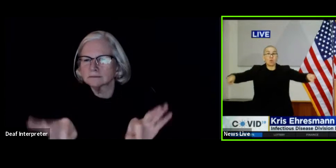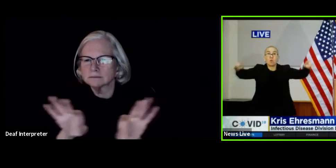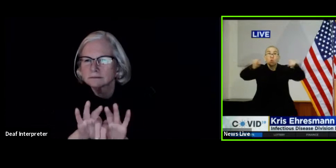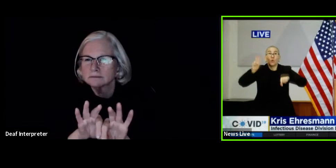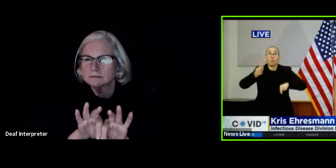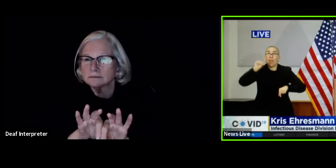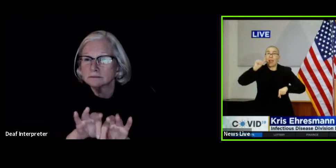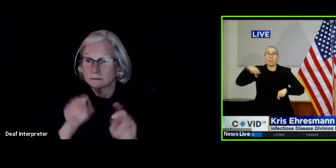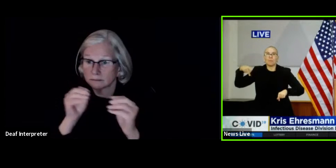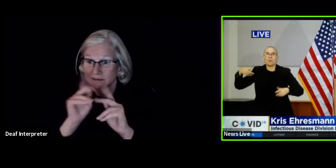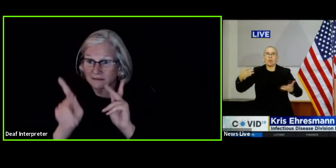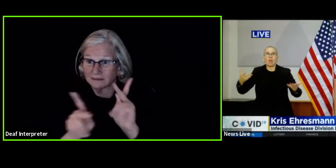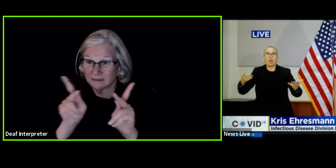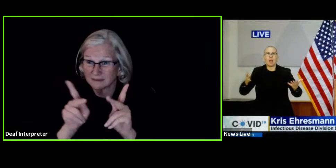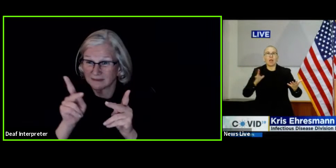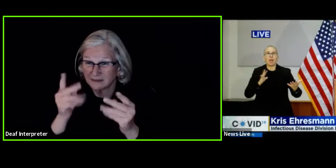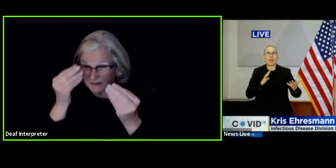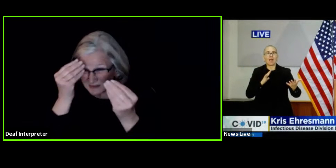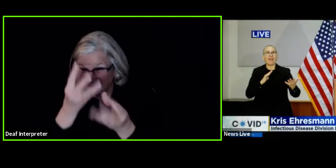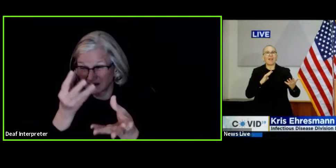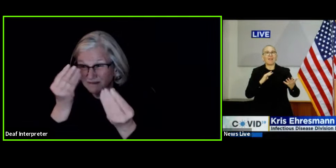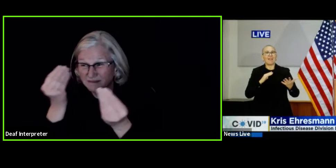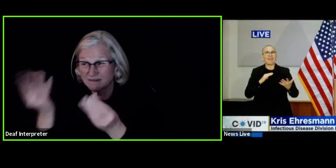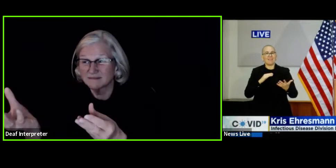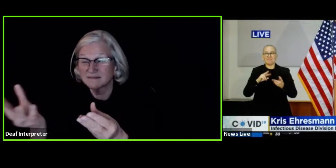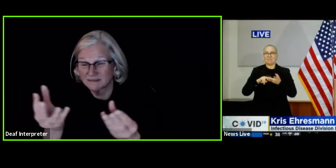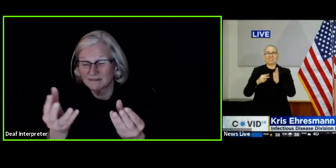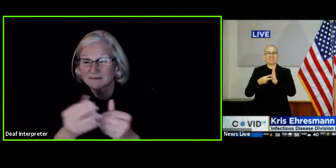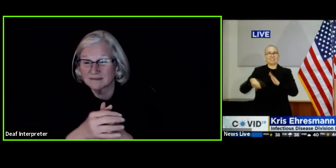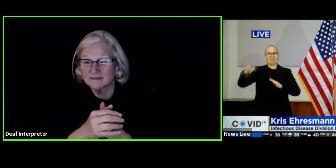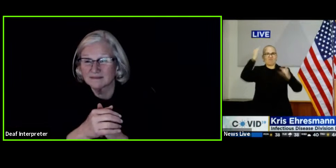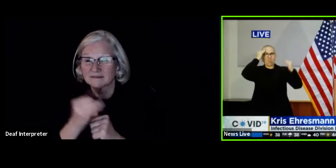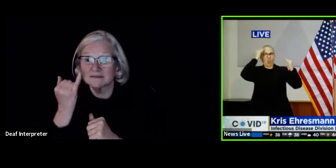HAVE BEEN EXPOSED. IF ALL THE PEOPLE WHO MAY HAVE BEEN EXPOSED